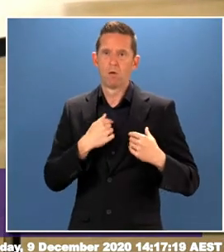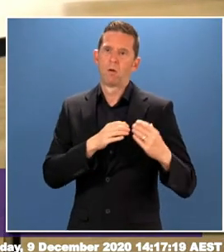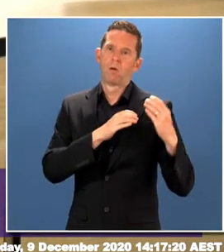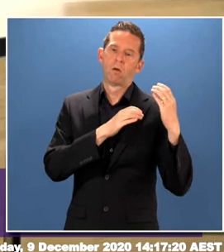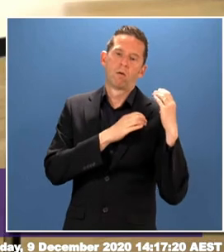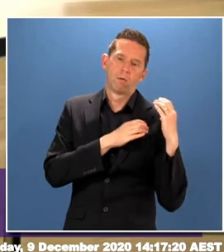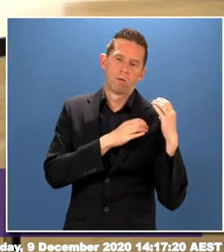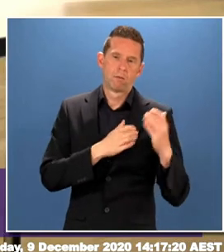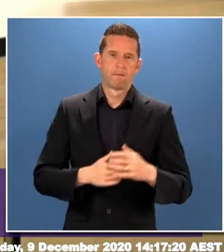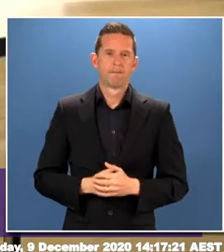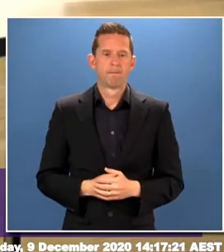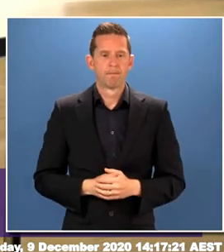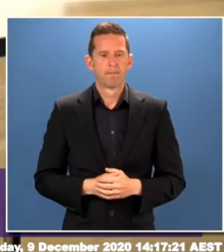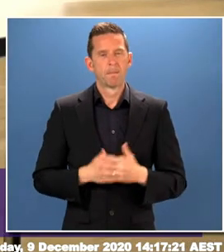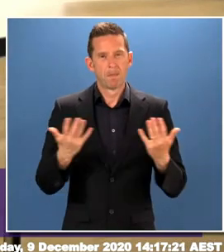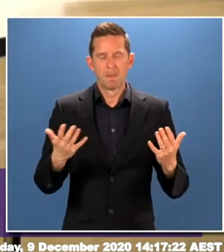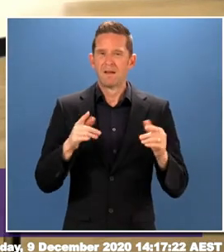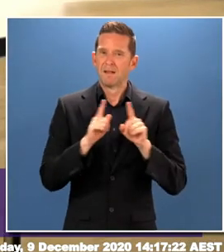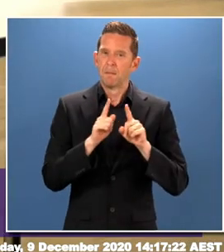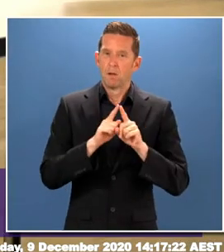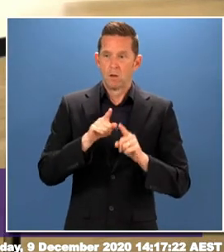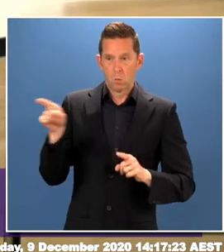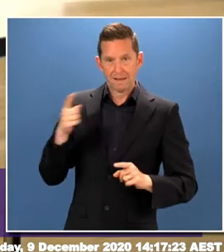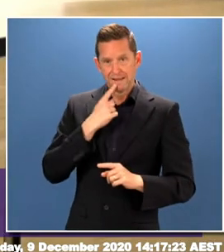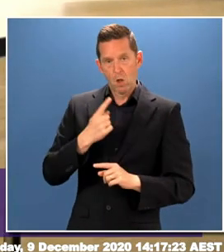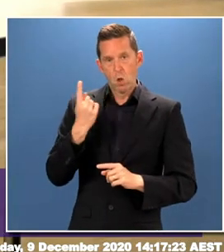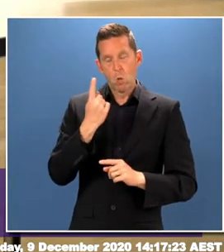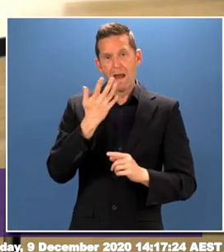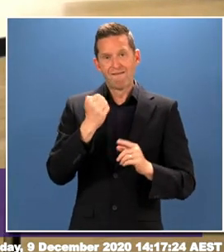But is it that you're saying that people that also have a disability with LGBTI